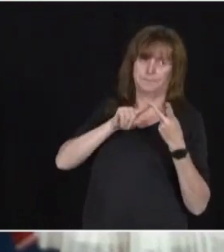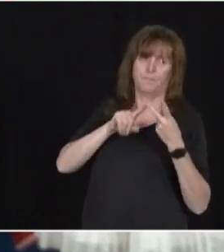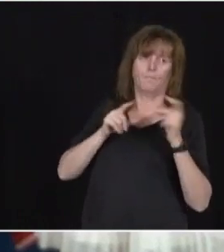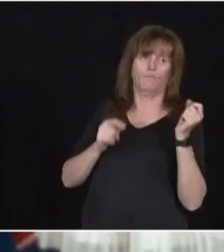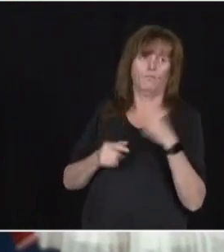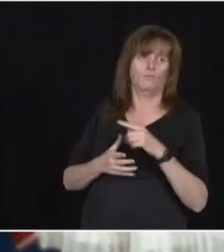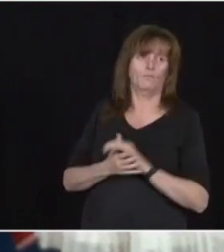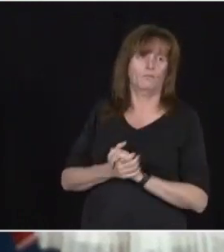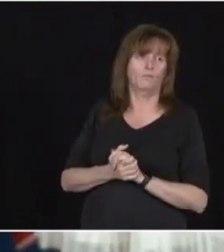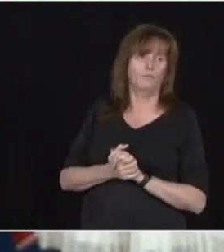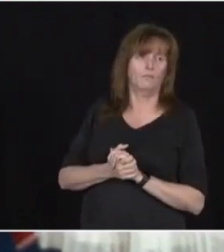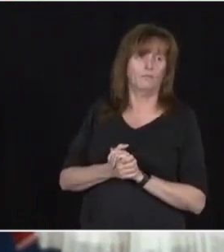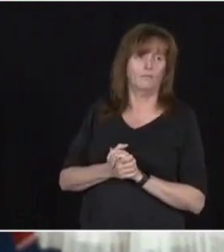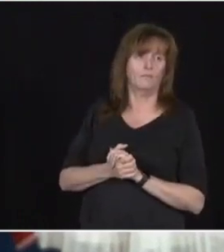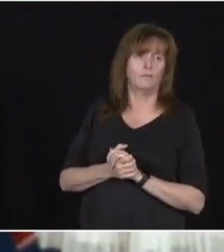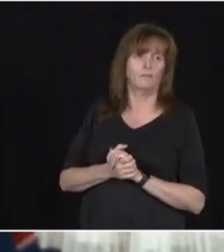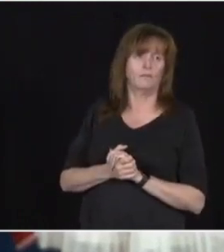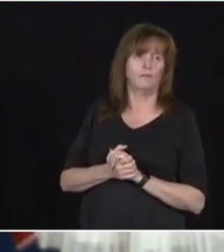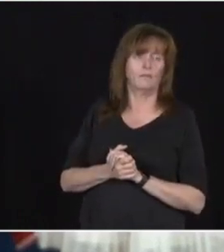the reopening of daycare centers.